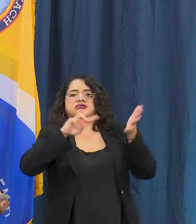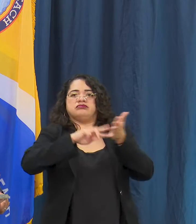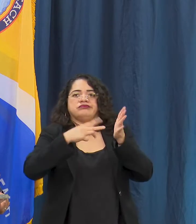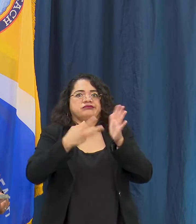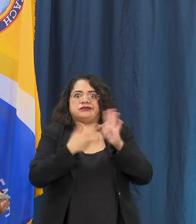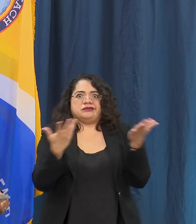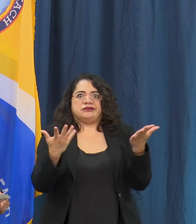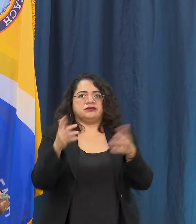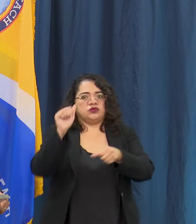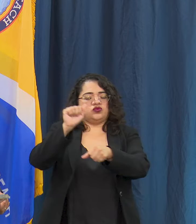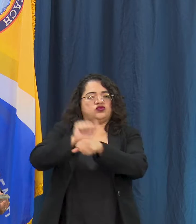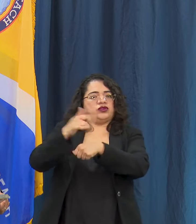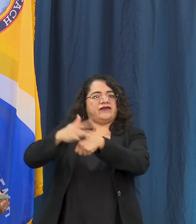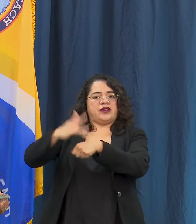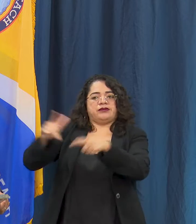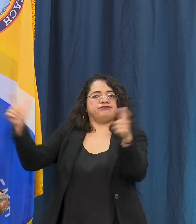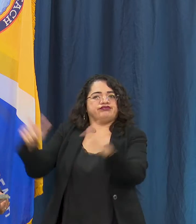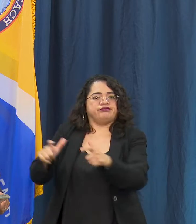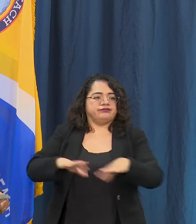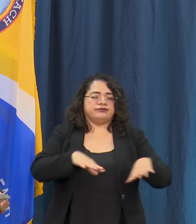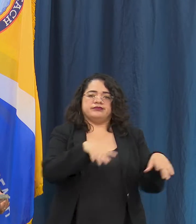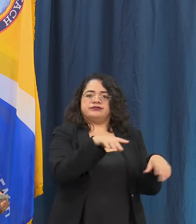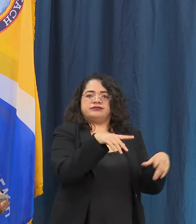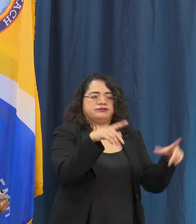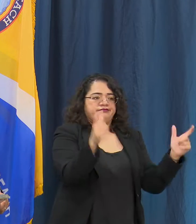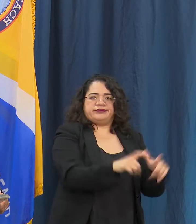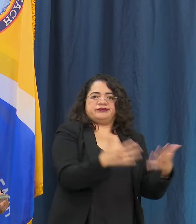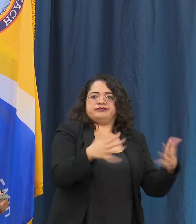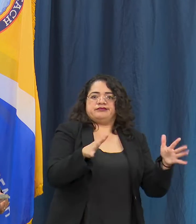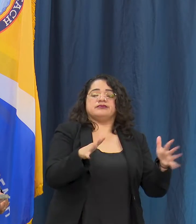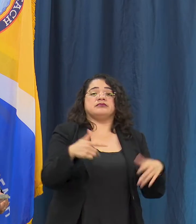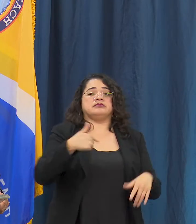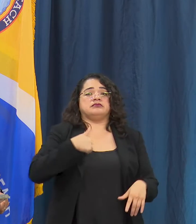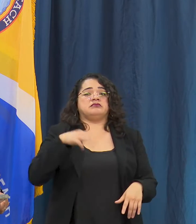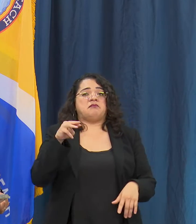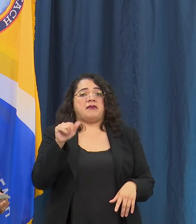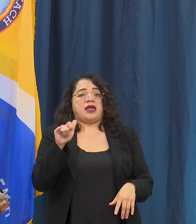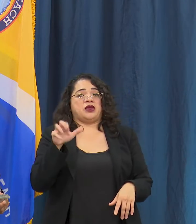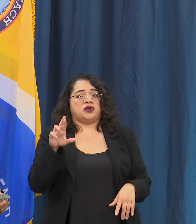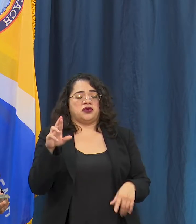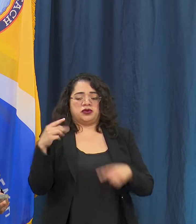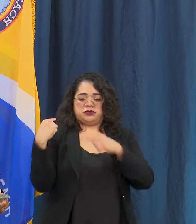time and since I've been Mayor and this Council's been in place those